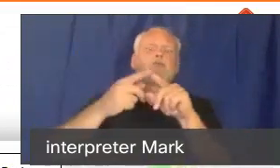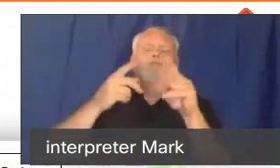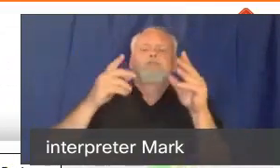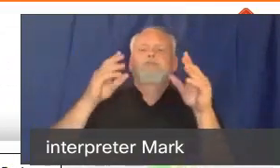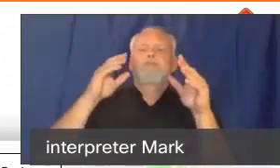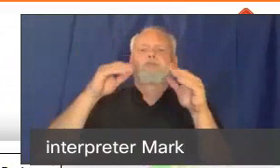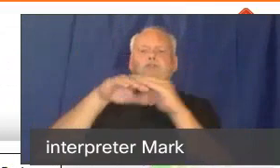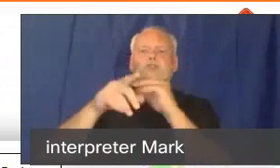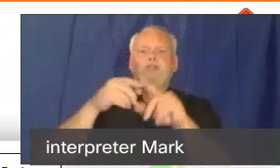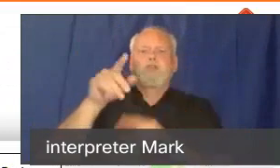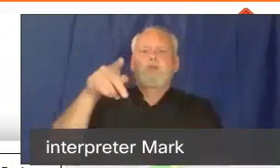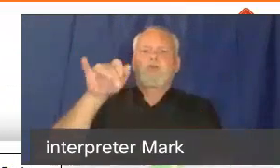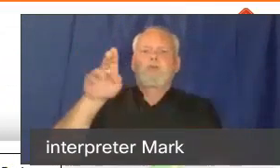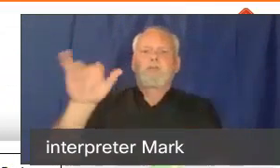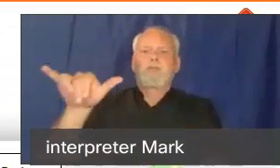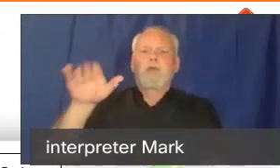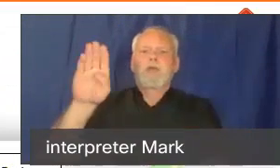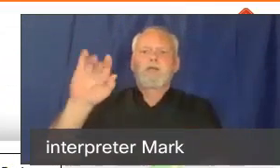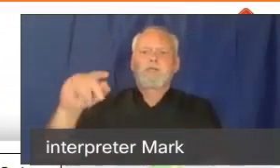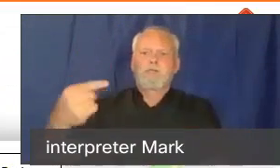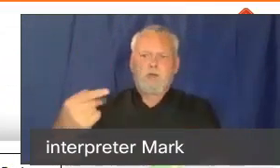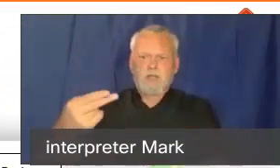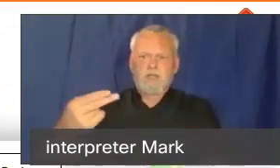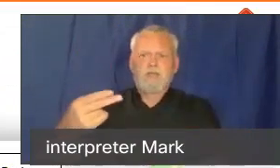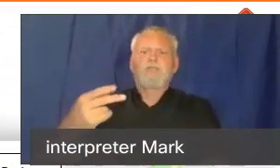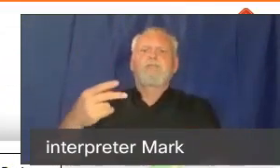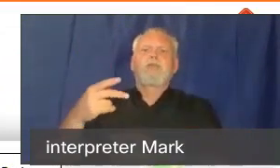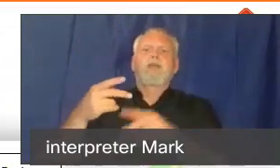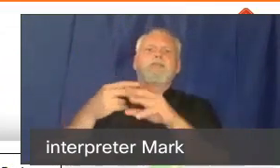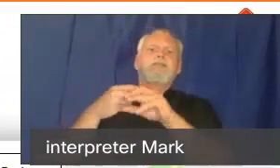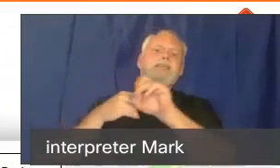So those 2 alignments is the eastern Western alignment so.